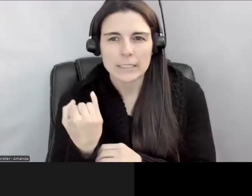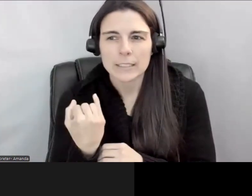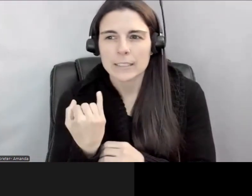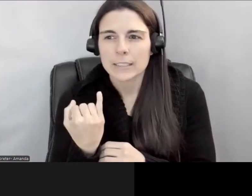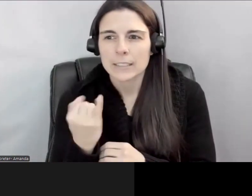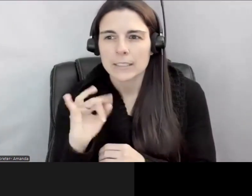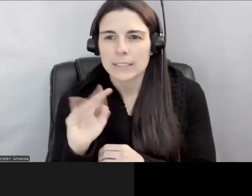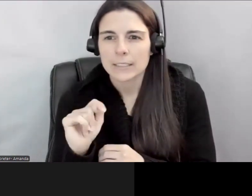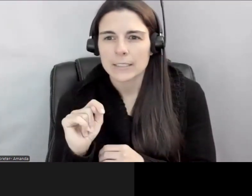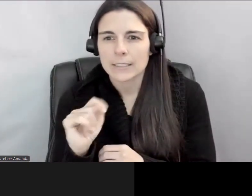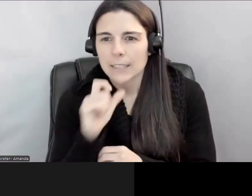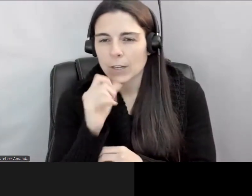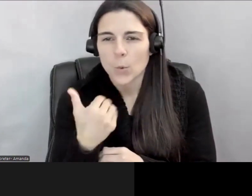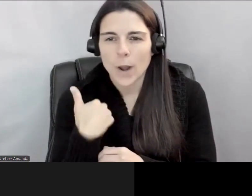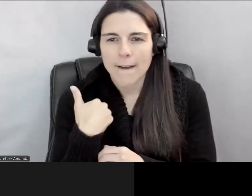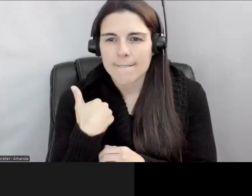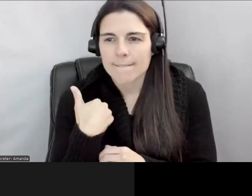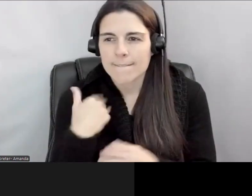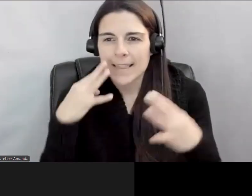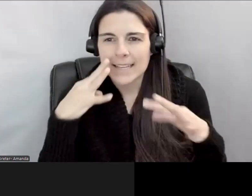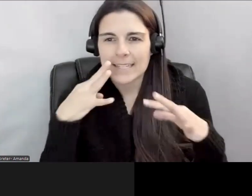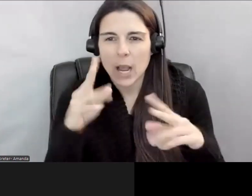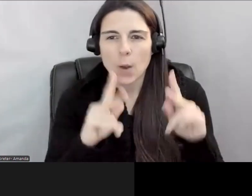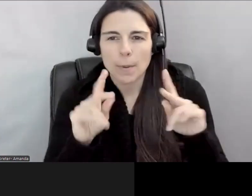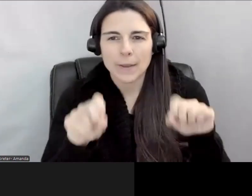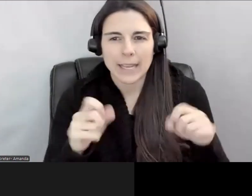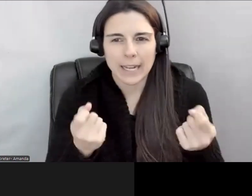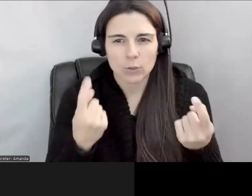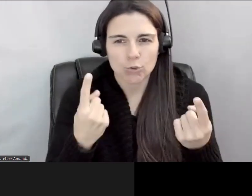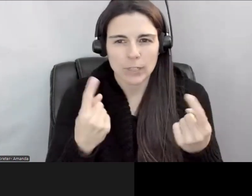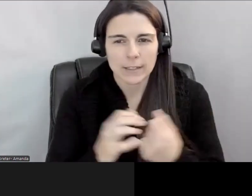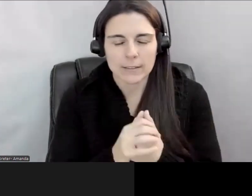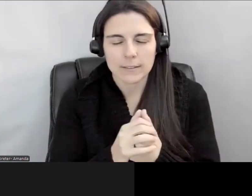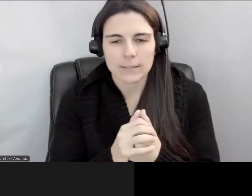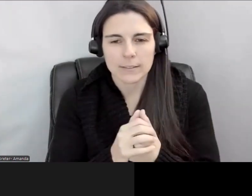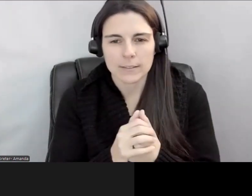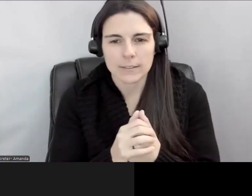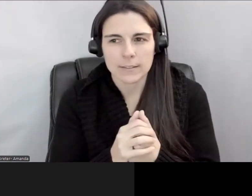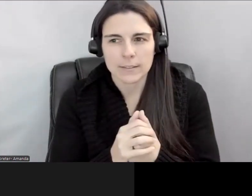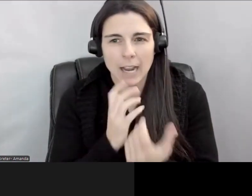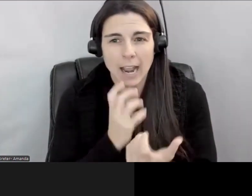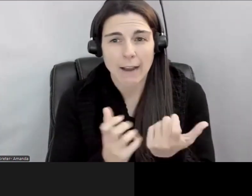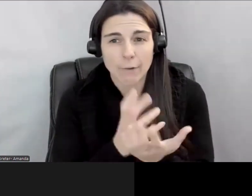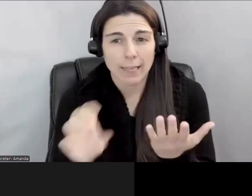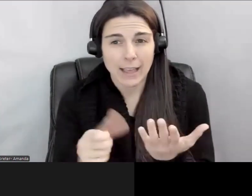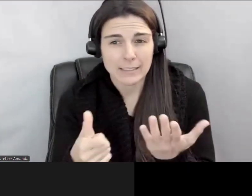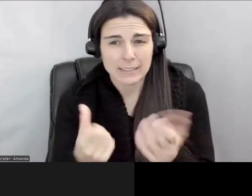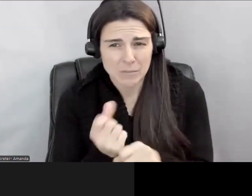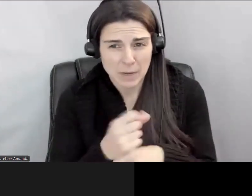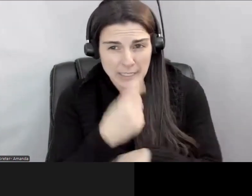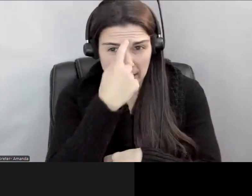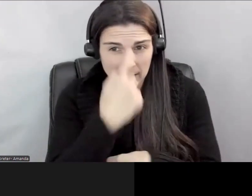they don't have the sound and people can understand everything else? Does that make sense?